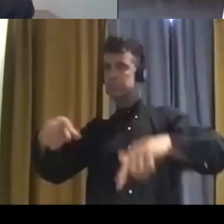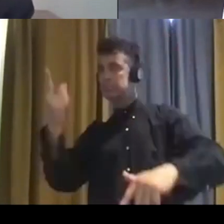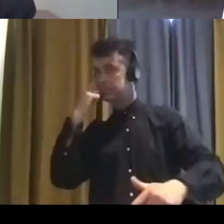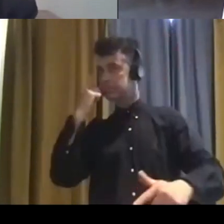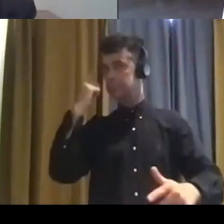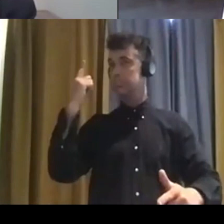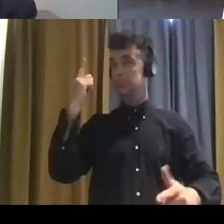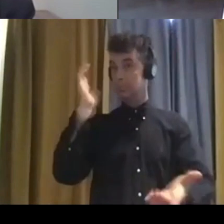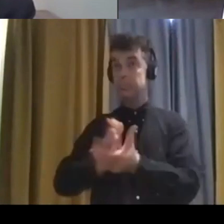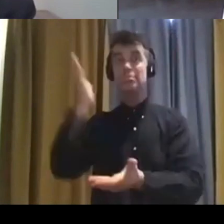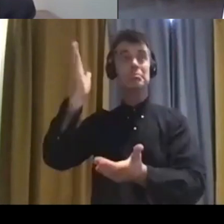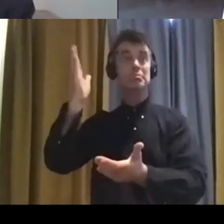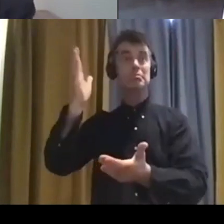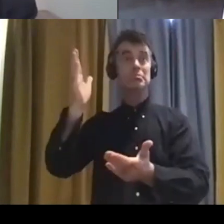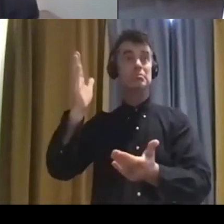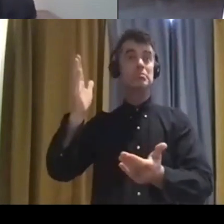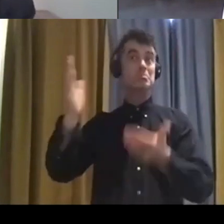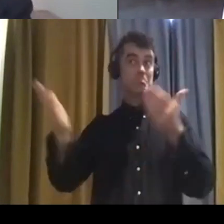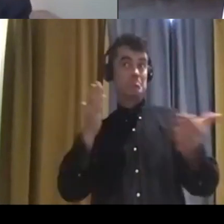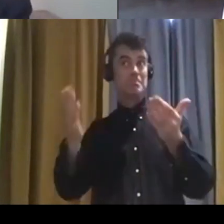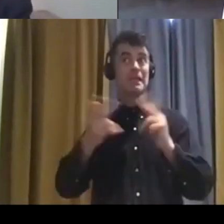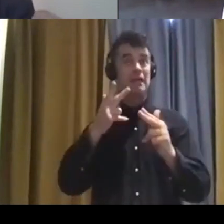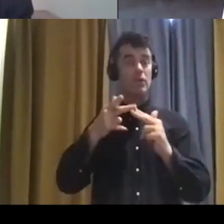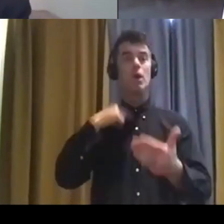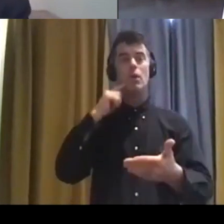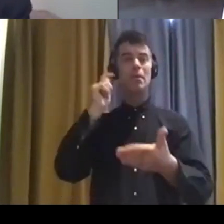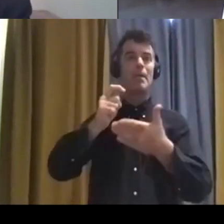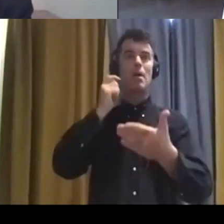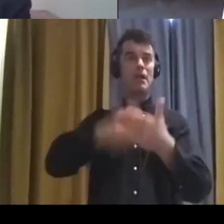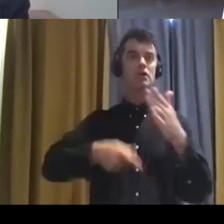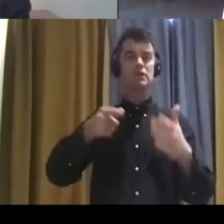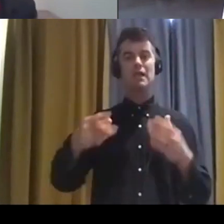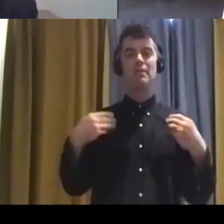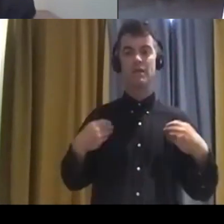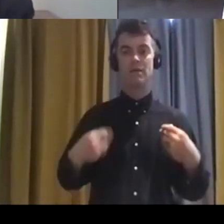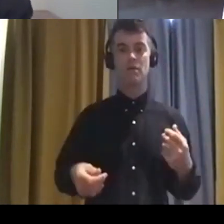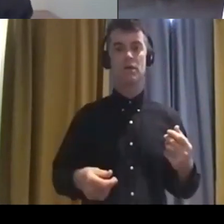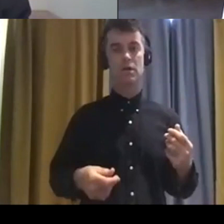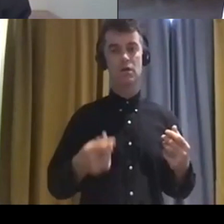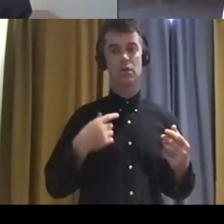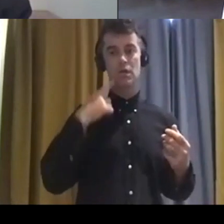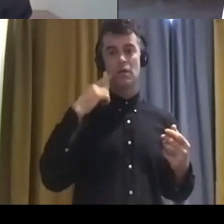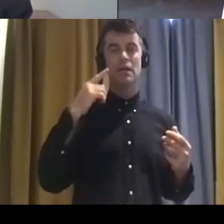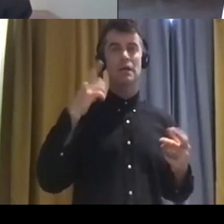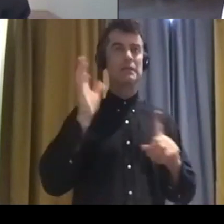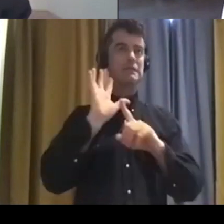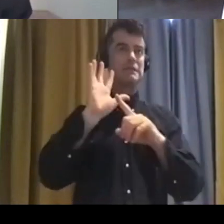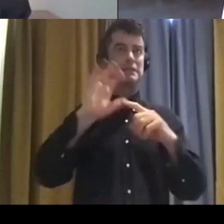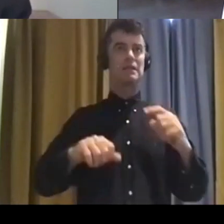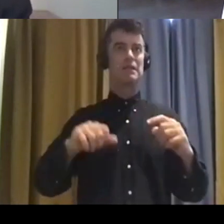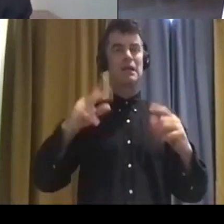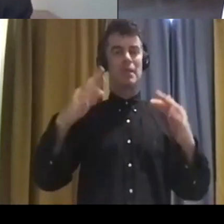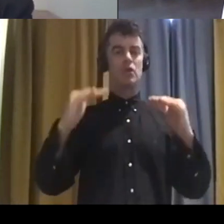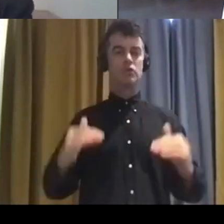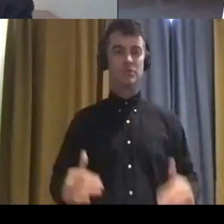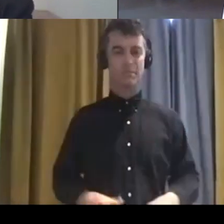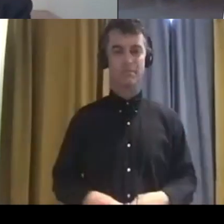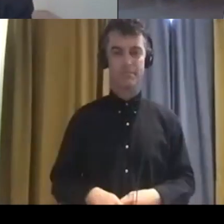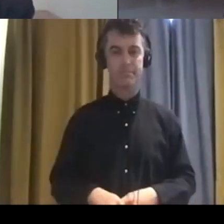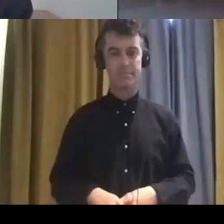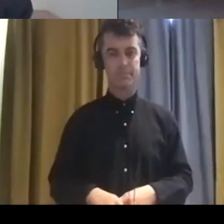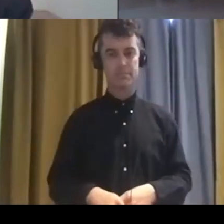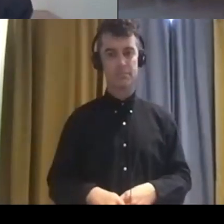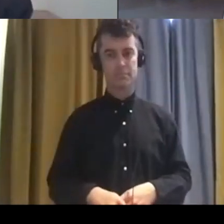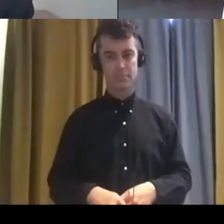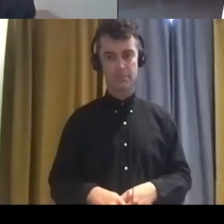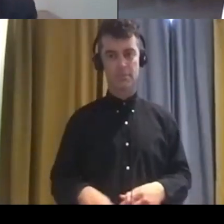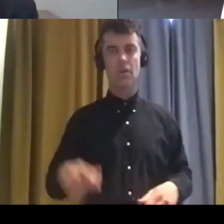we will punish that company and we will take them down a couple of notches. I will say